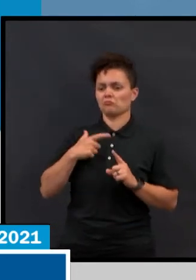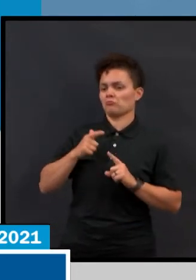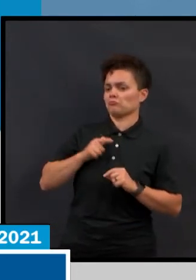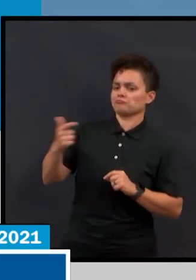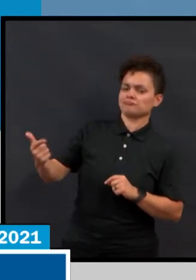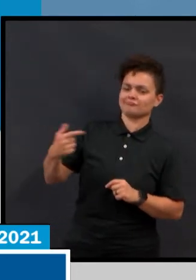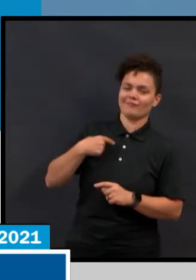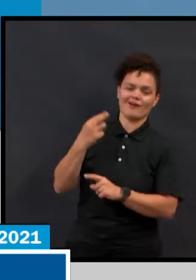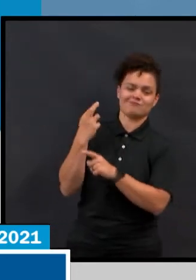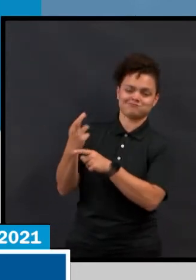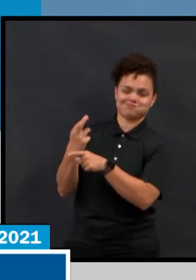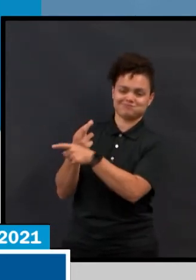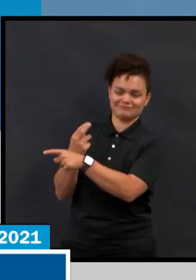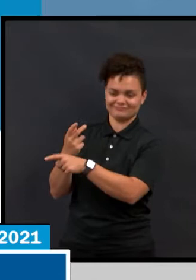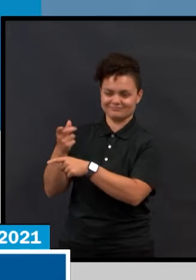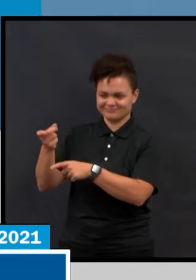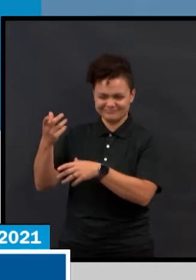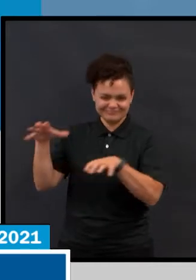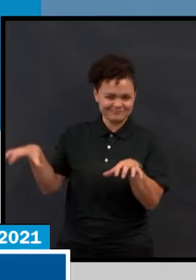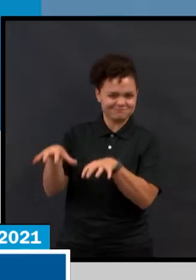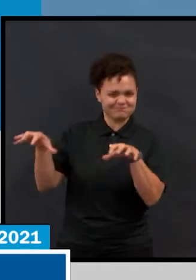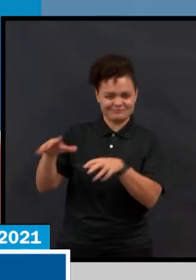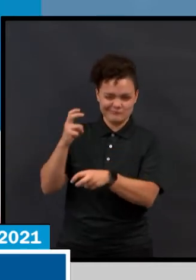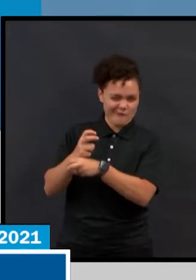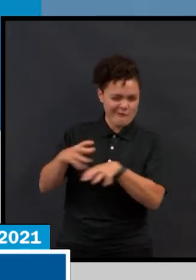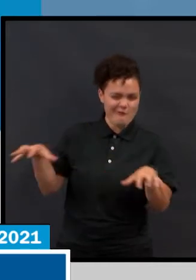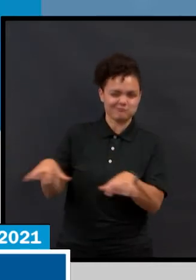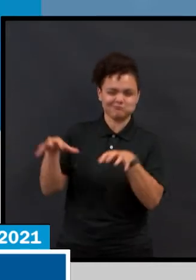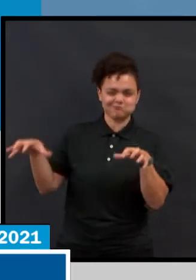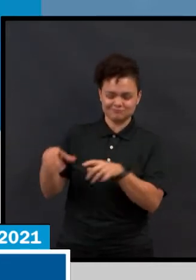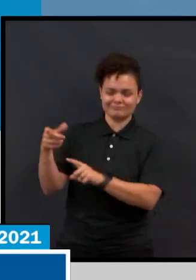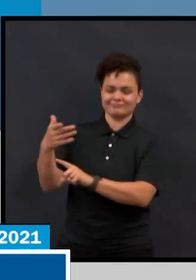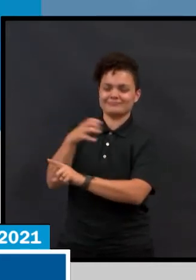the hardest working council member that i know one of my favorite people in the entire city and